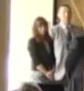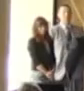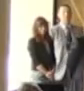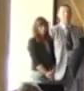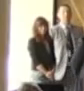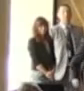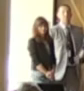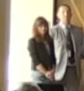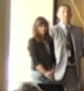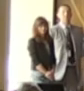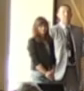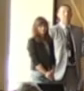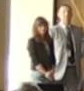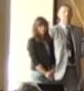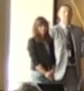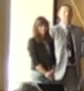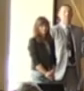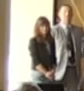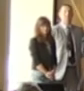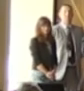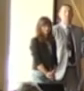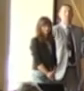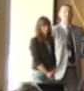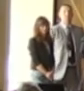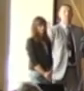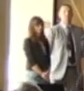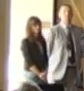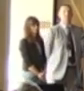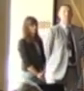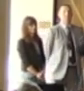is there a other any online questions yet not yet that's fine there's a couple